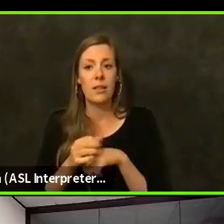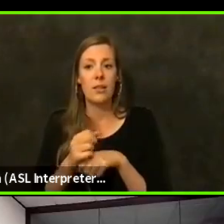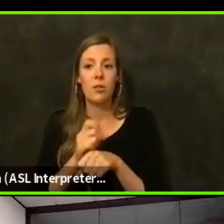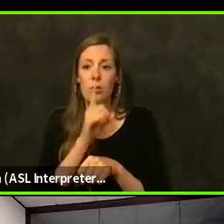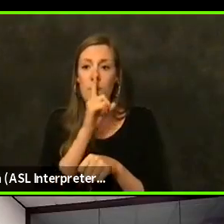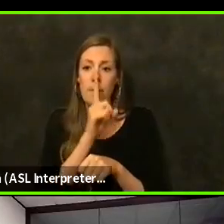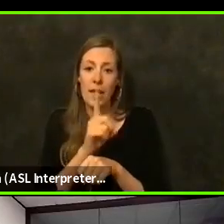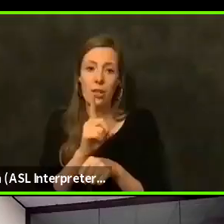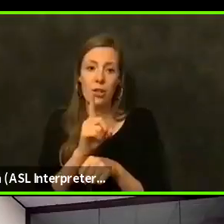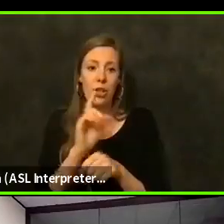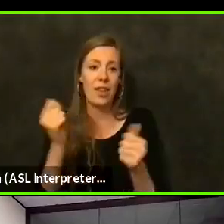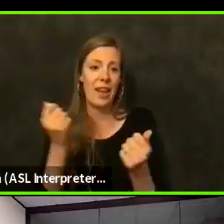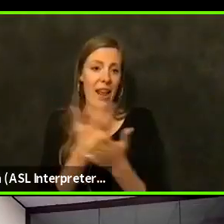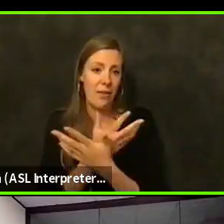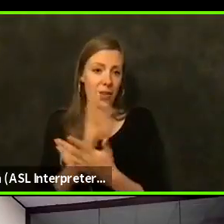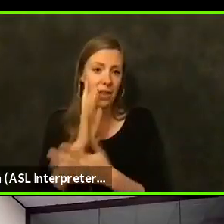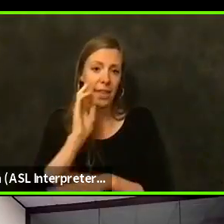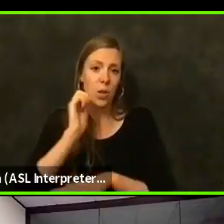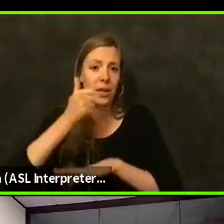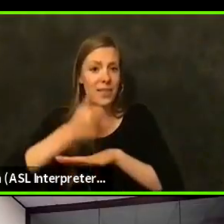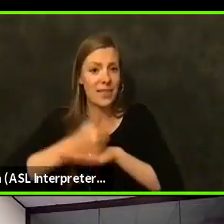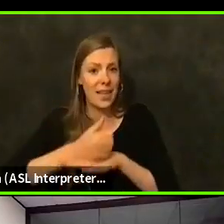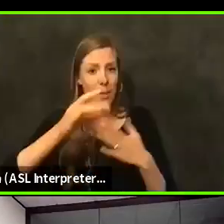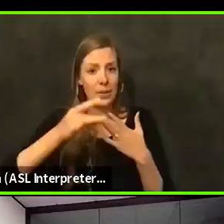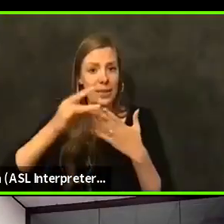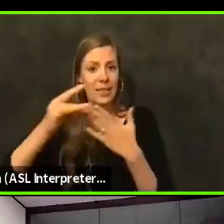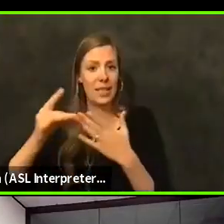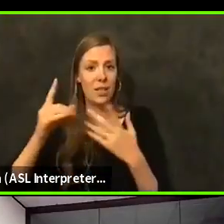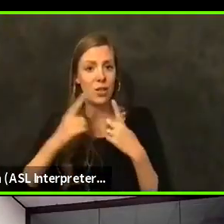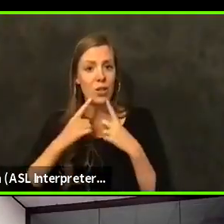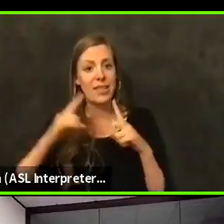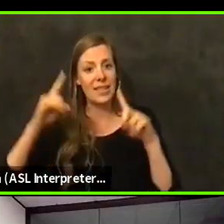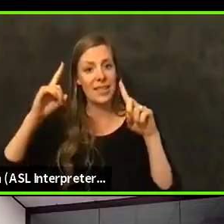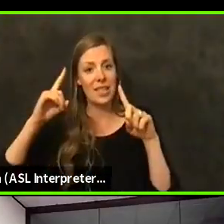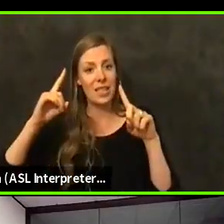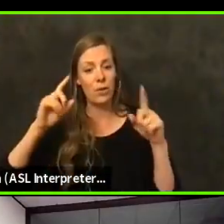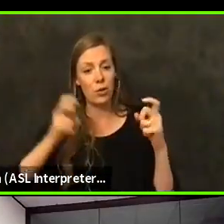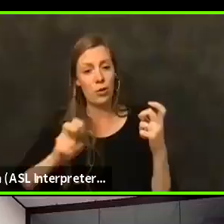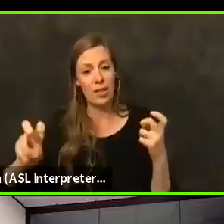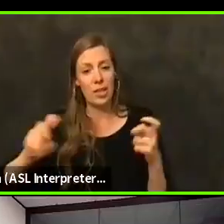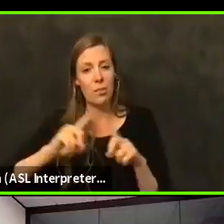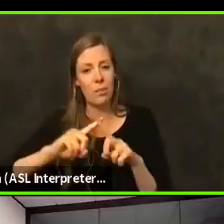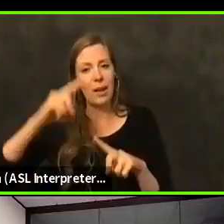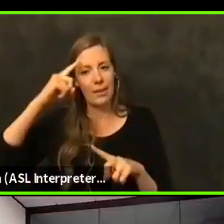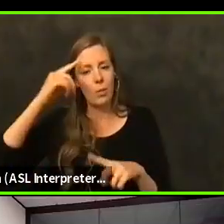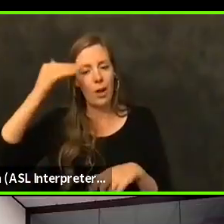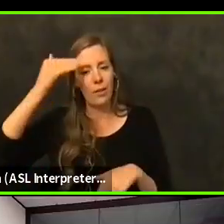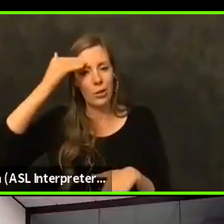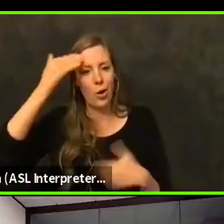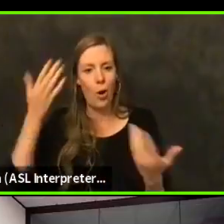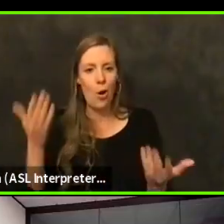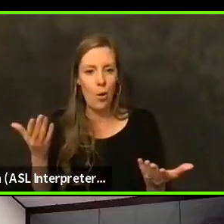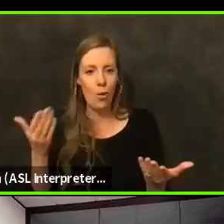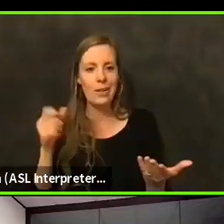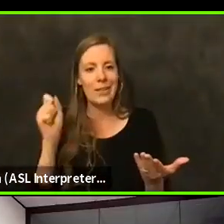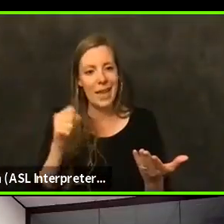have put into place lead to a successful of a rollout as possible. But I think we all have to just be cognizant of the fact that this is not easy.